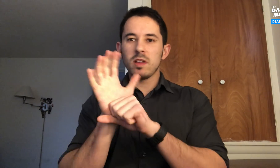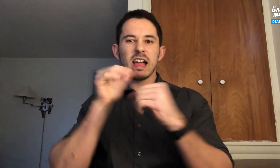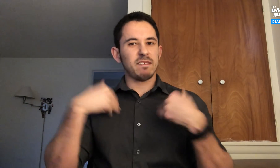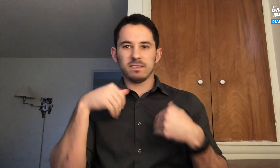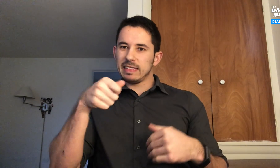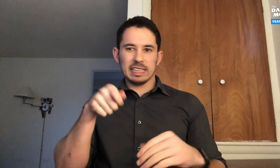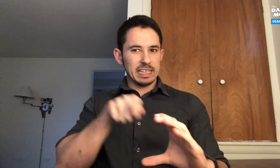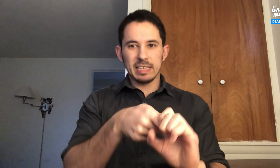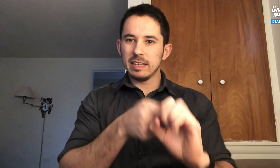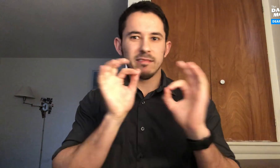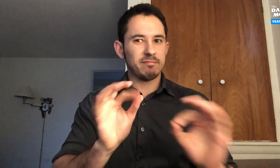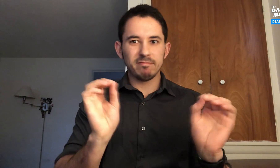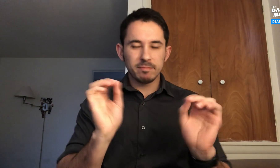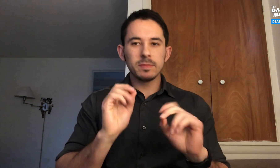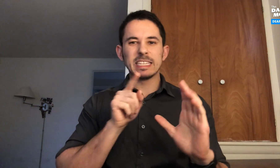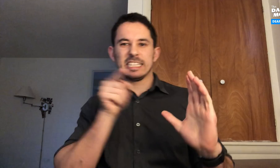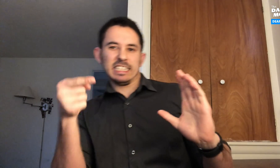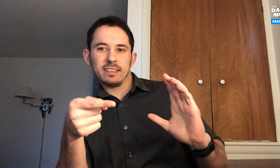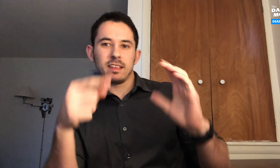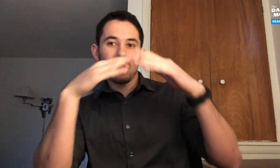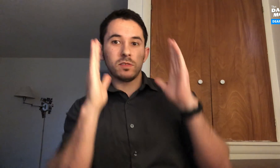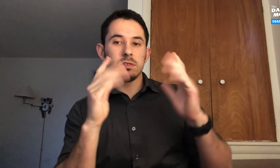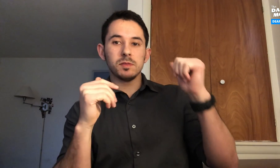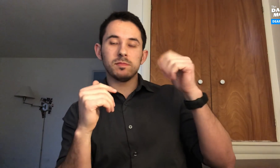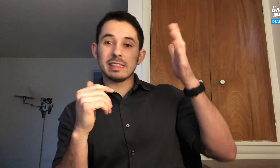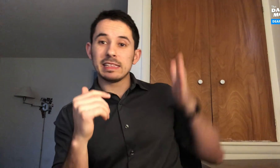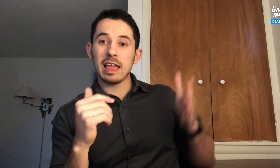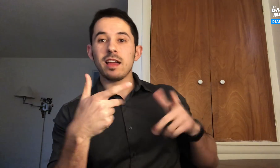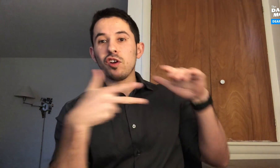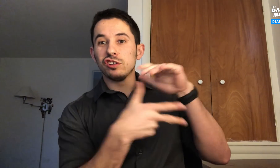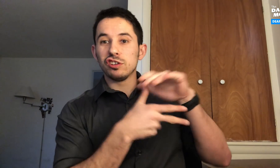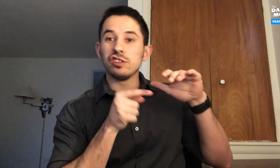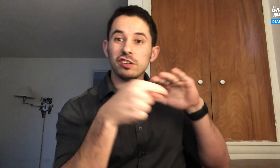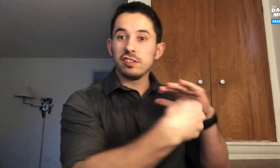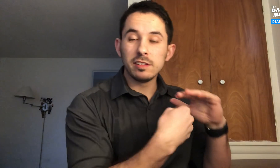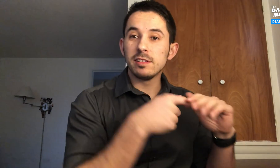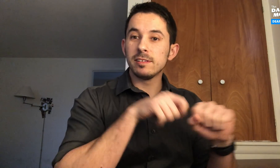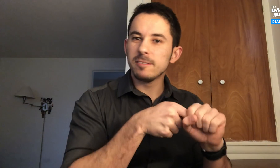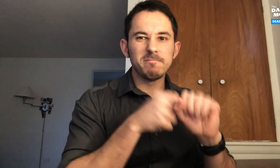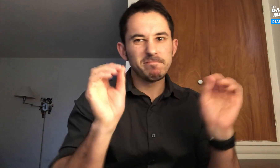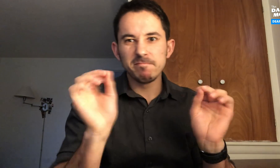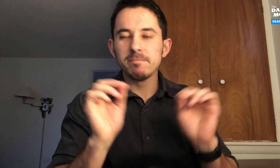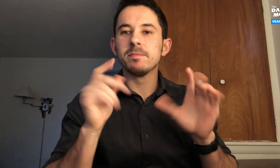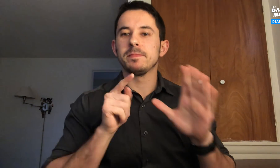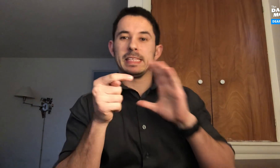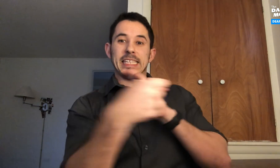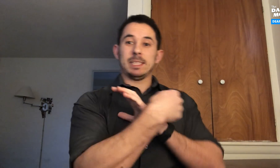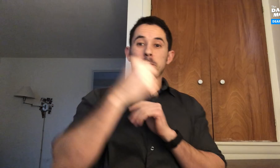The virus doesn’t have the key, so it tries to enter another door through the garage. It doesn’t have a key either.